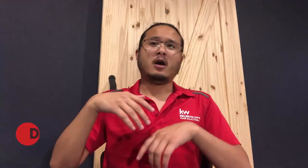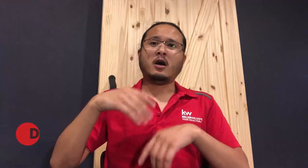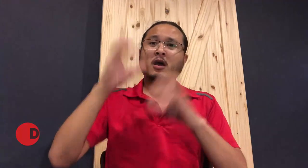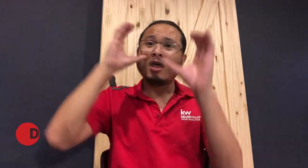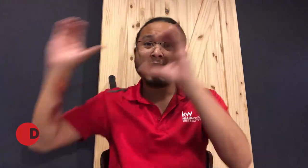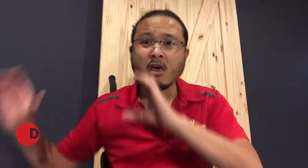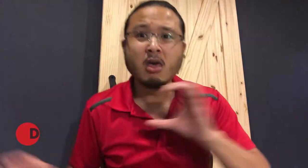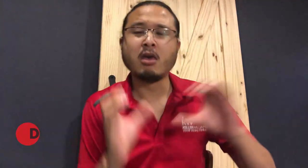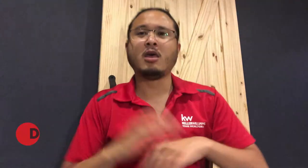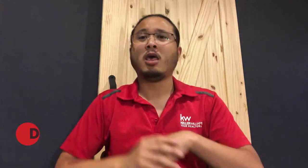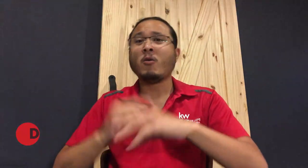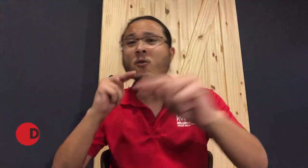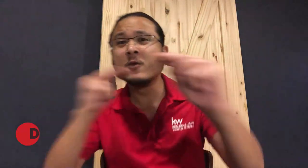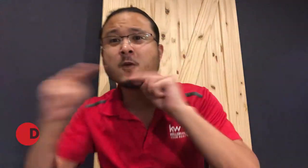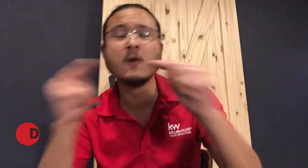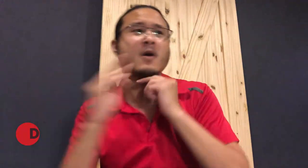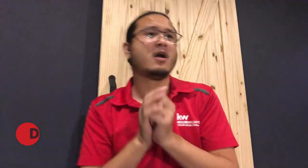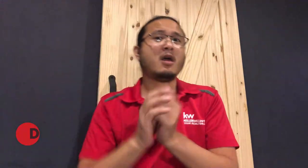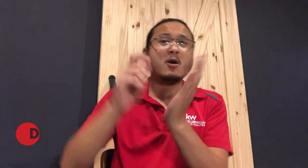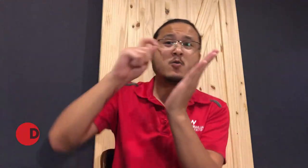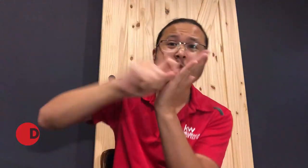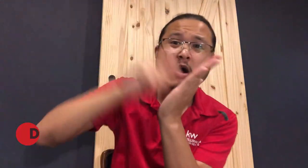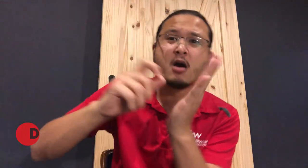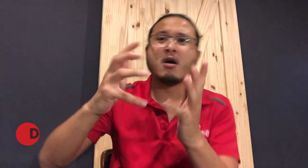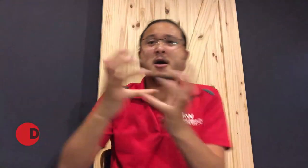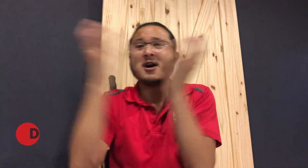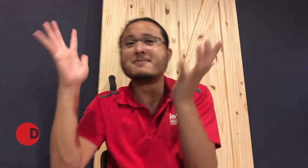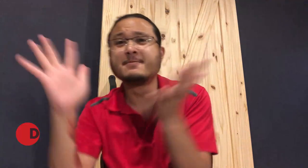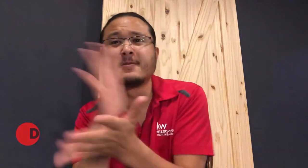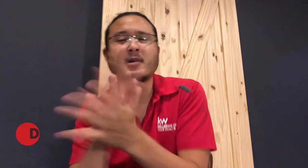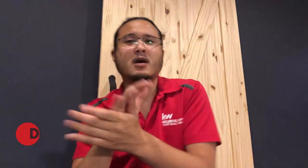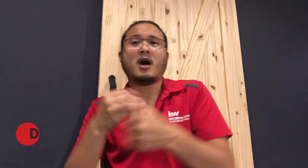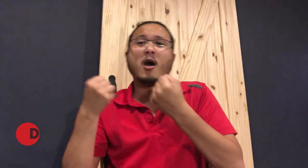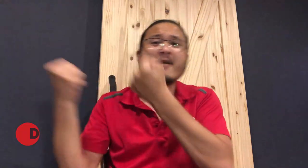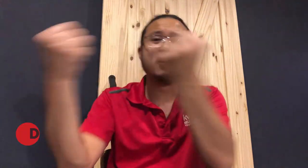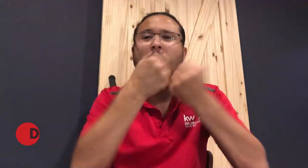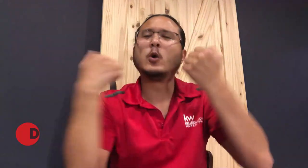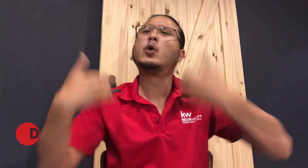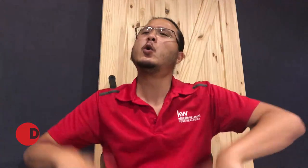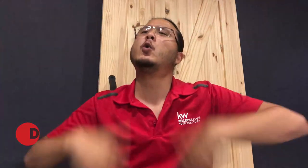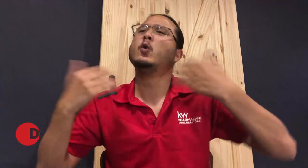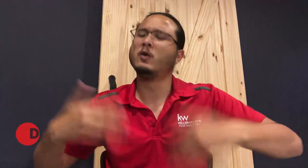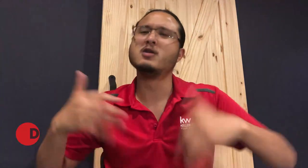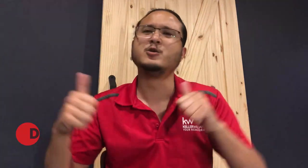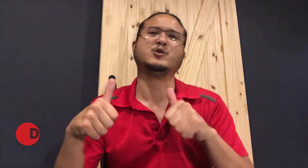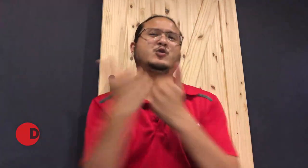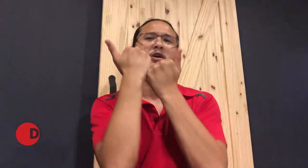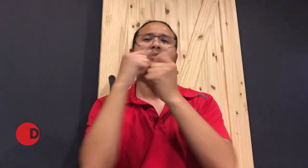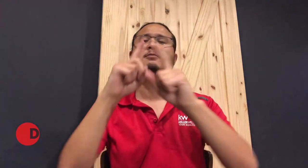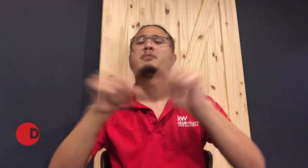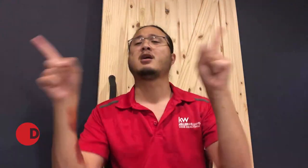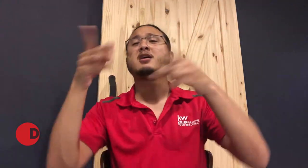sleepless nights, stress of negotiations, writing, a lot of paperwork and driving around.